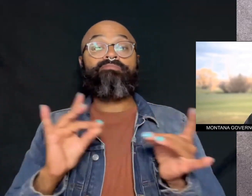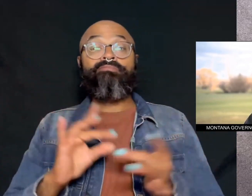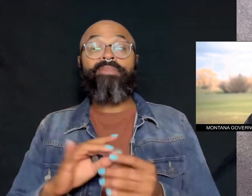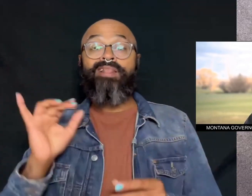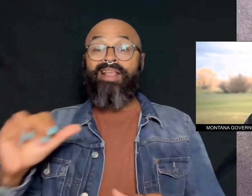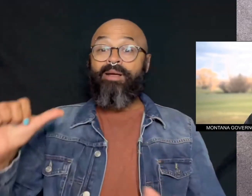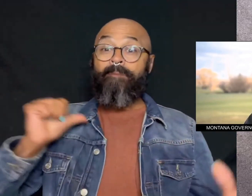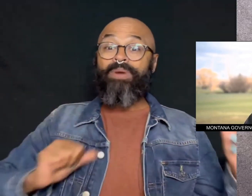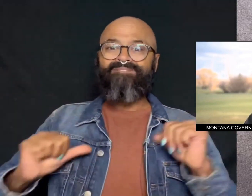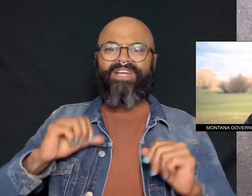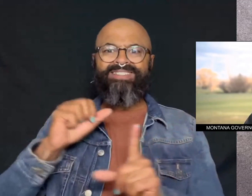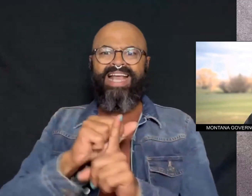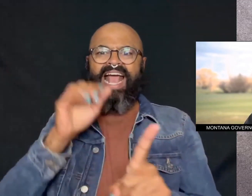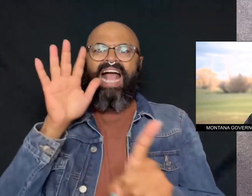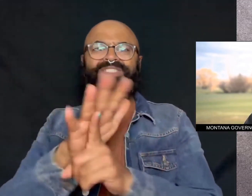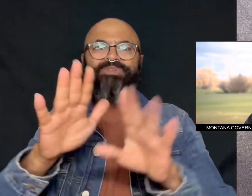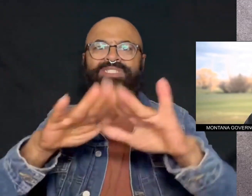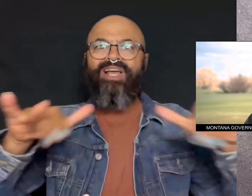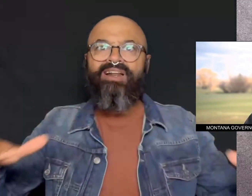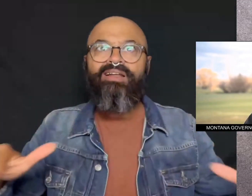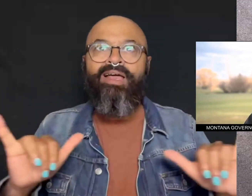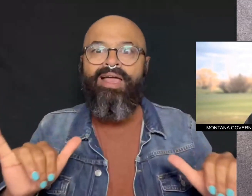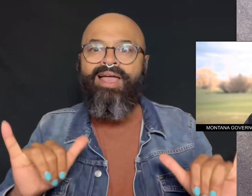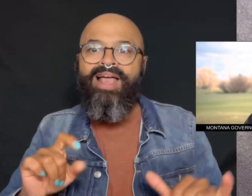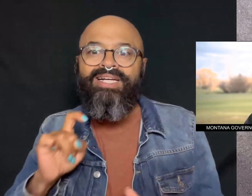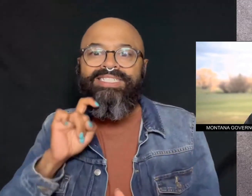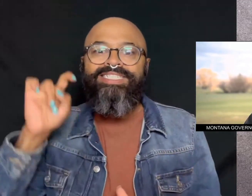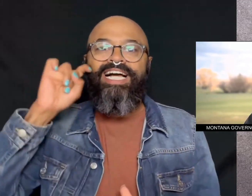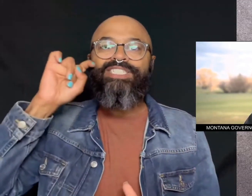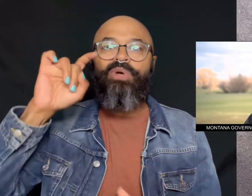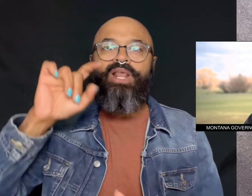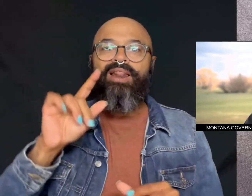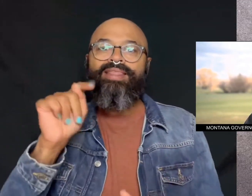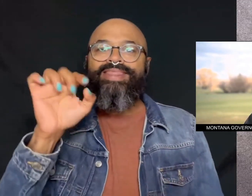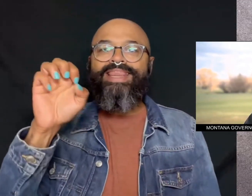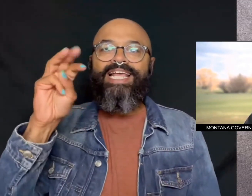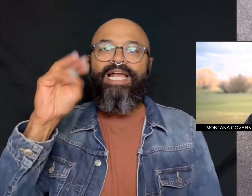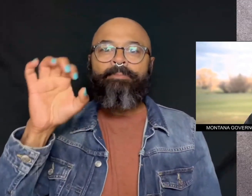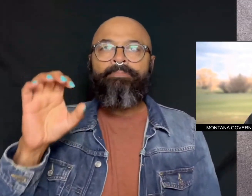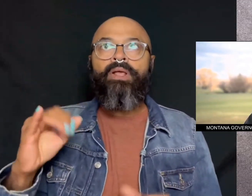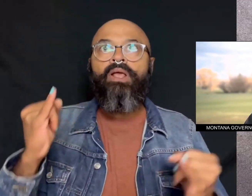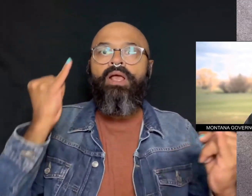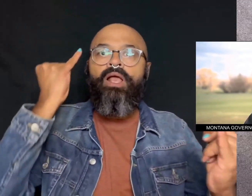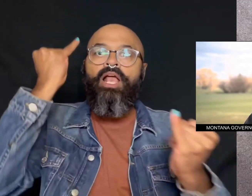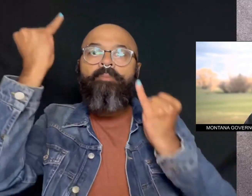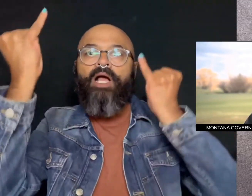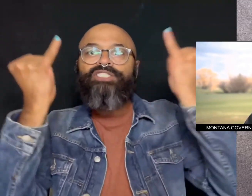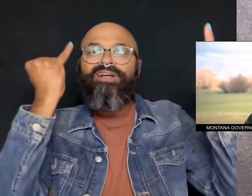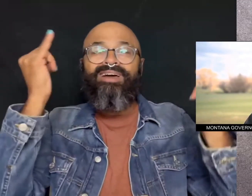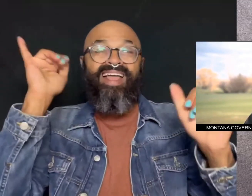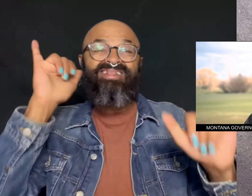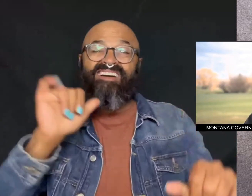Republicans say that performances expose children to sexual themes and imagery that are inappropriate.